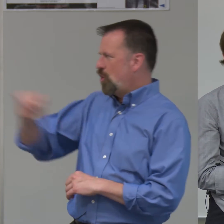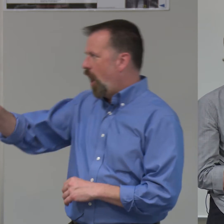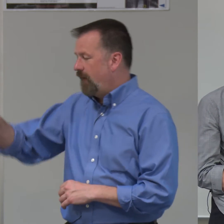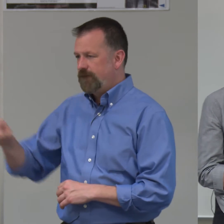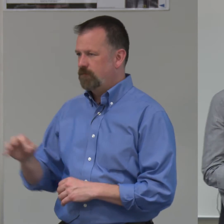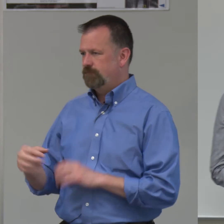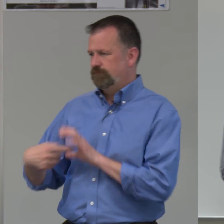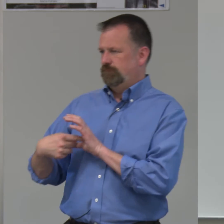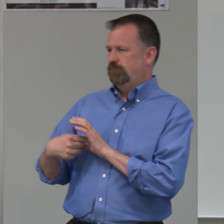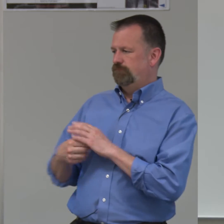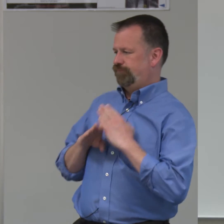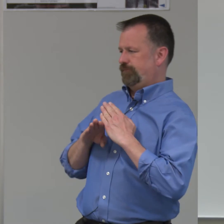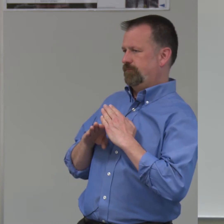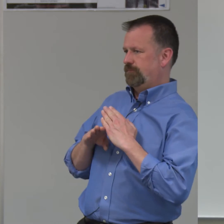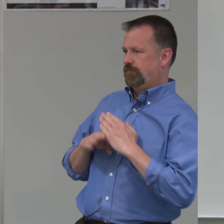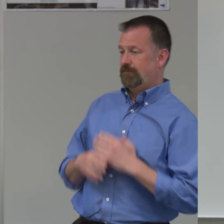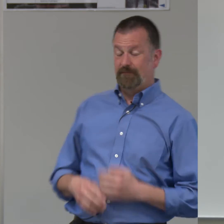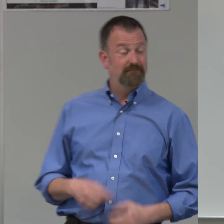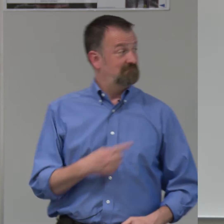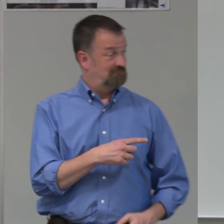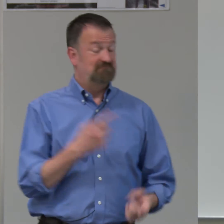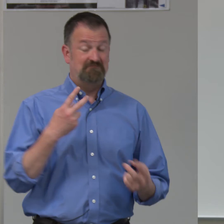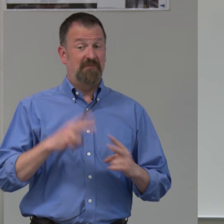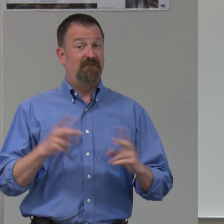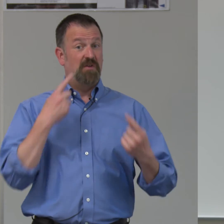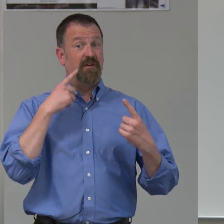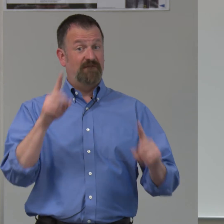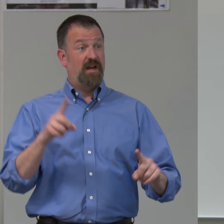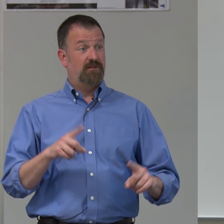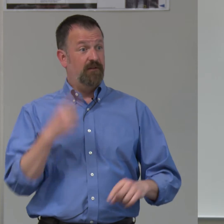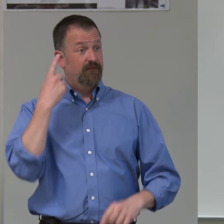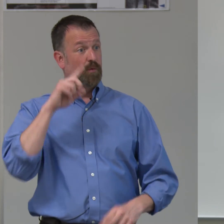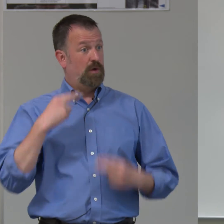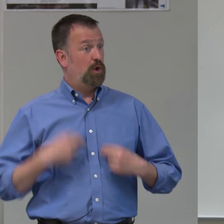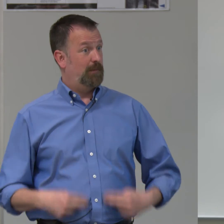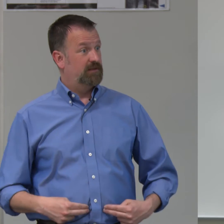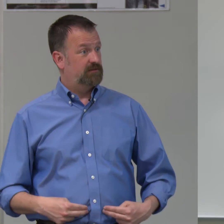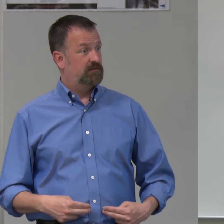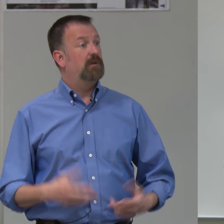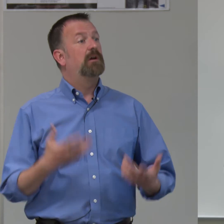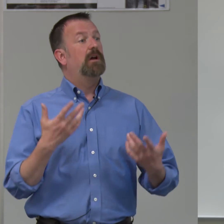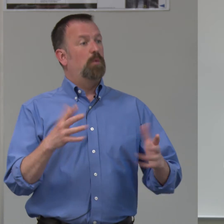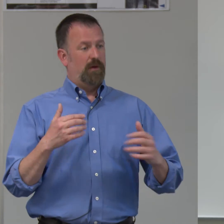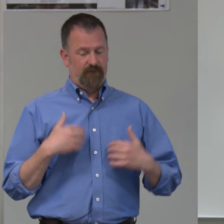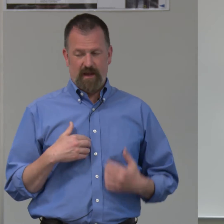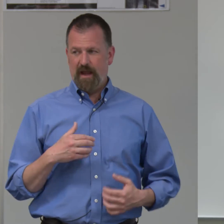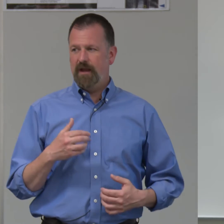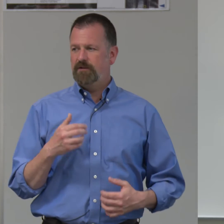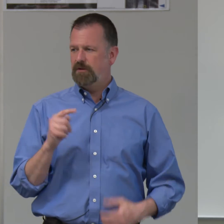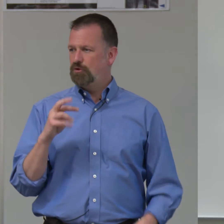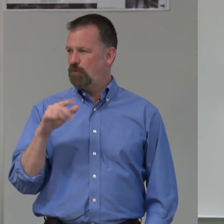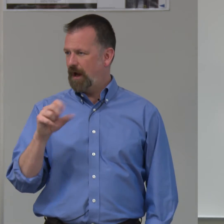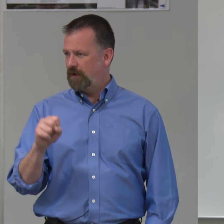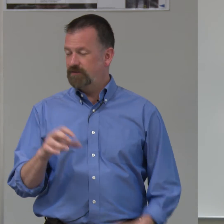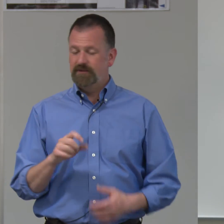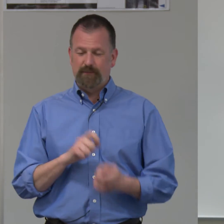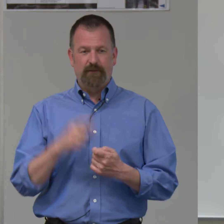amazingly effective in humans, so now there've been trials done, particularly in melanoma